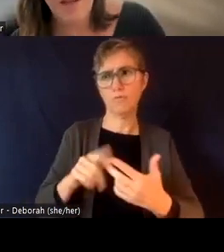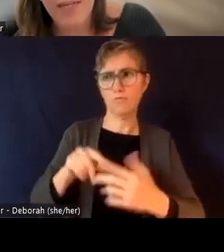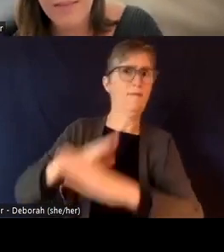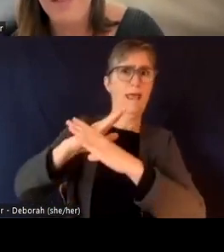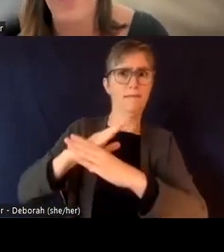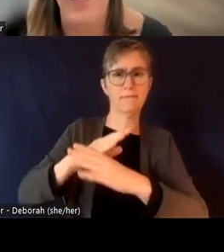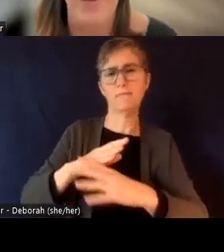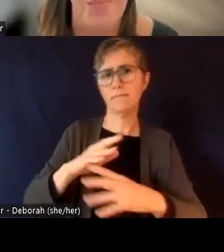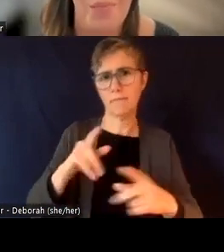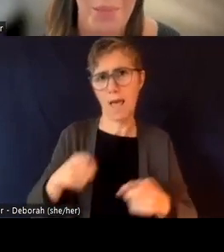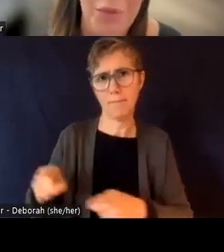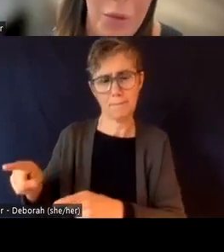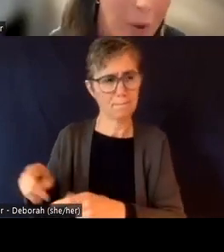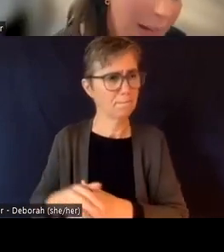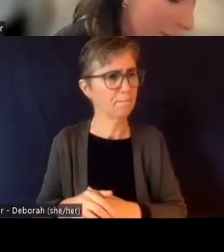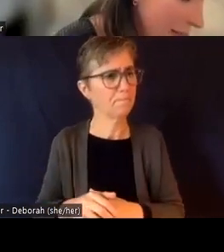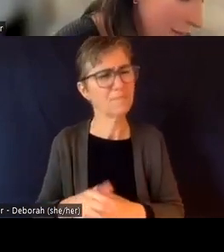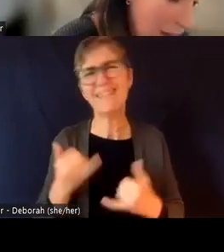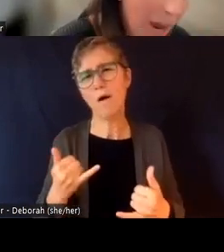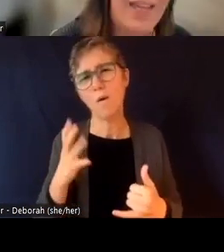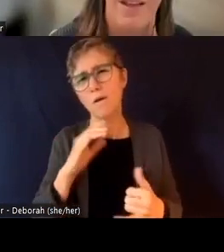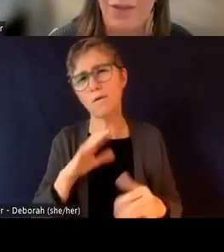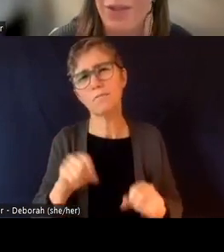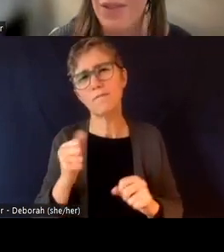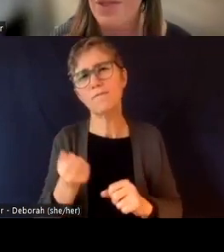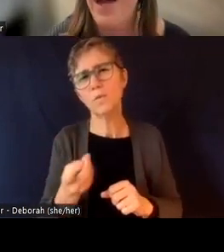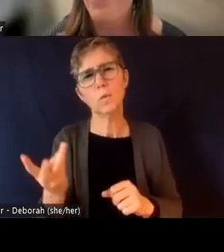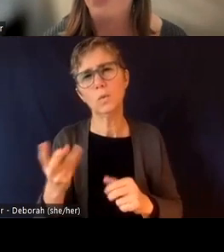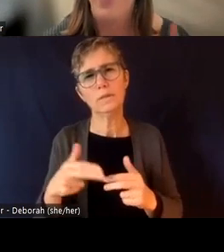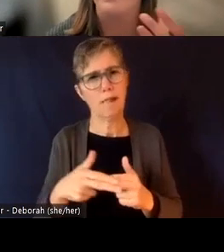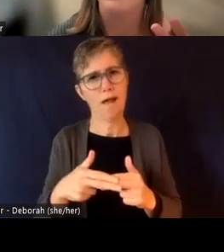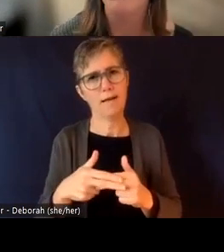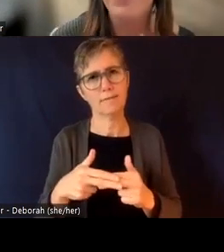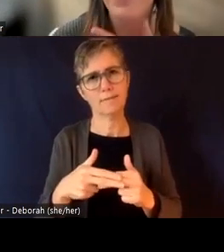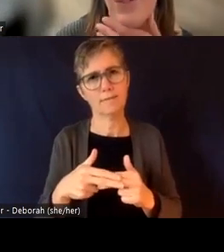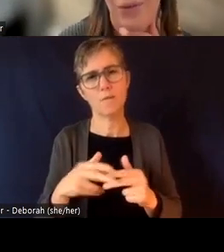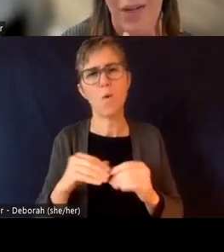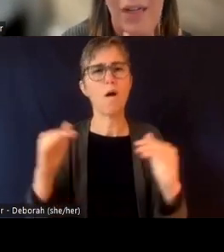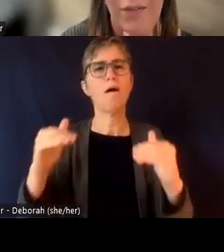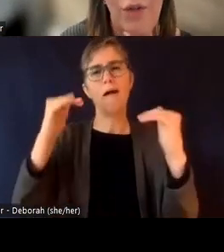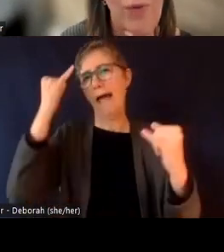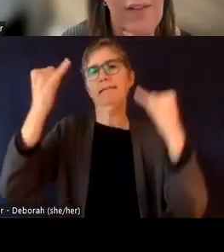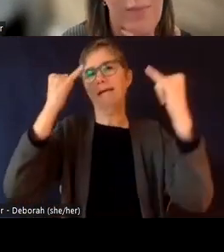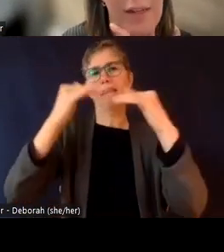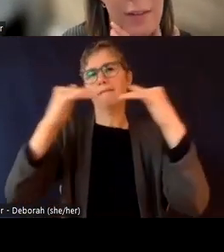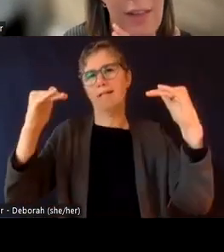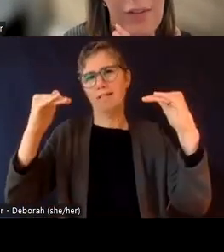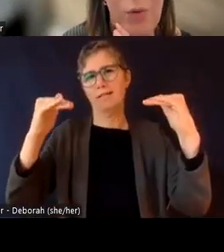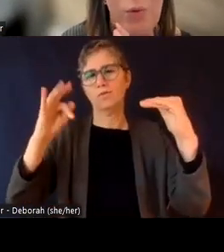slides to, at a very, very high level, try to convince you of the unique space that schools